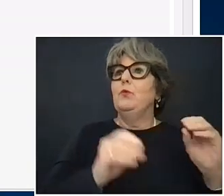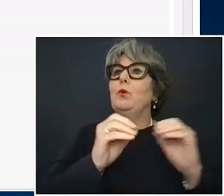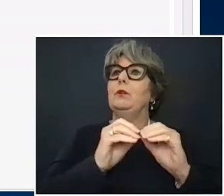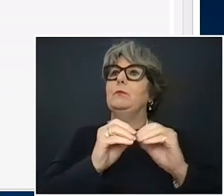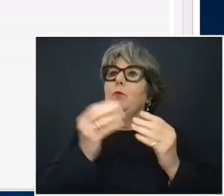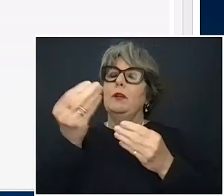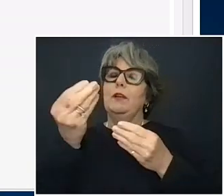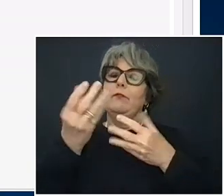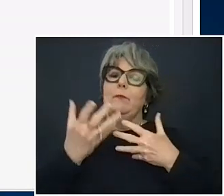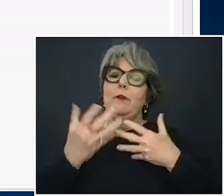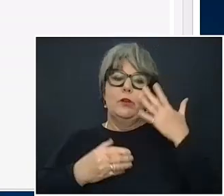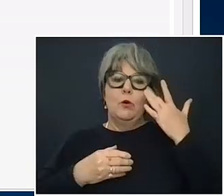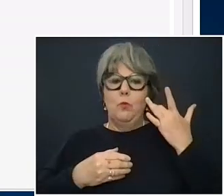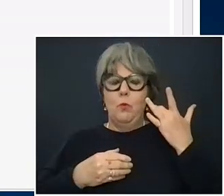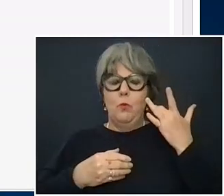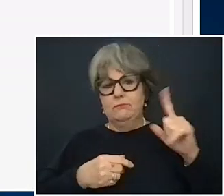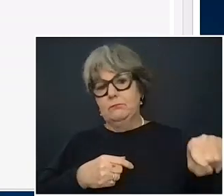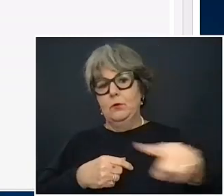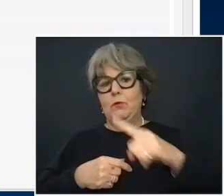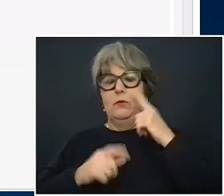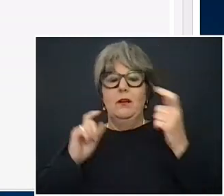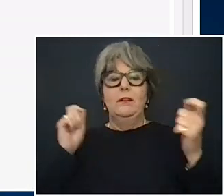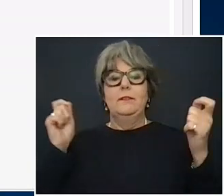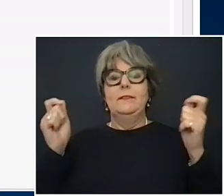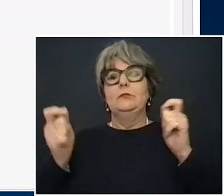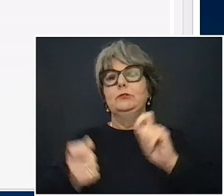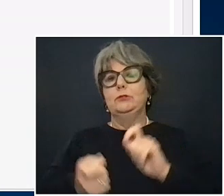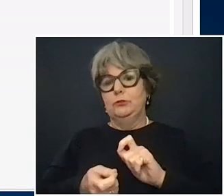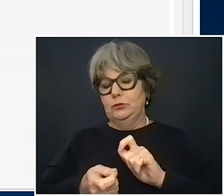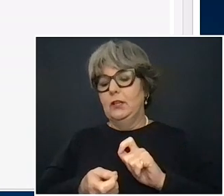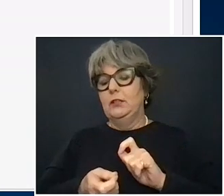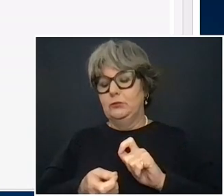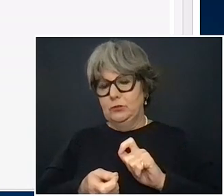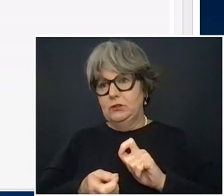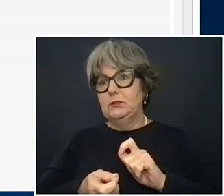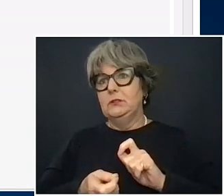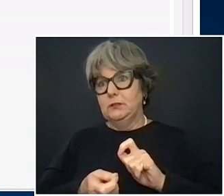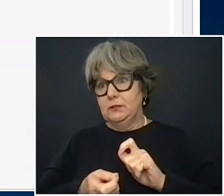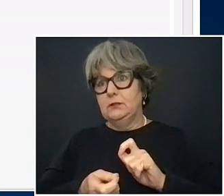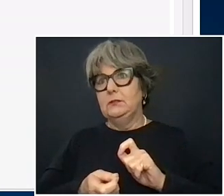why you thought those changes would need to be made.